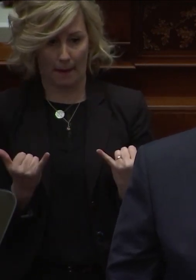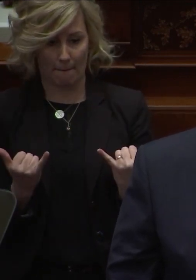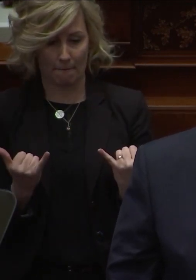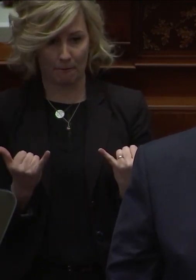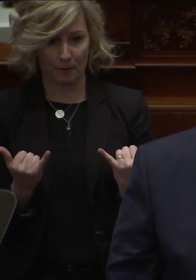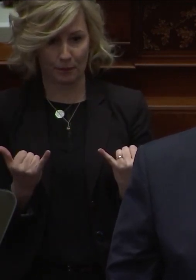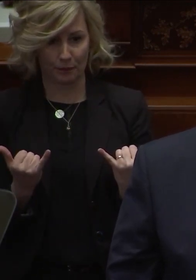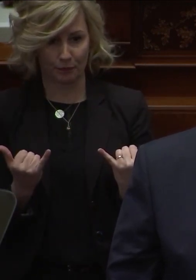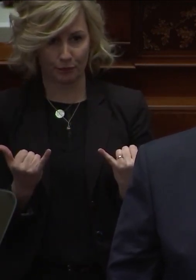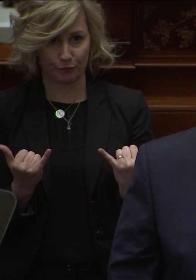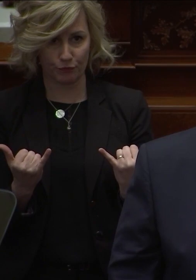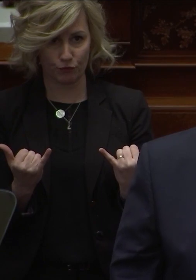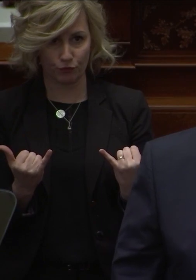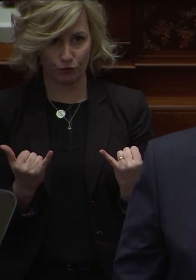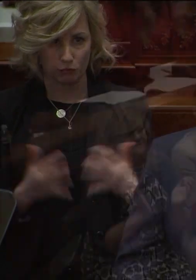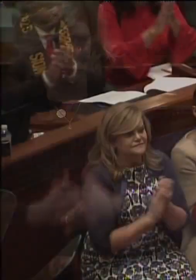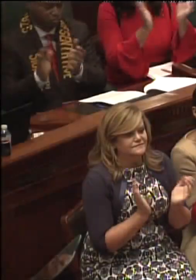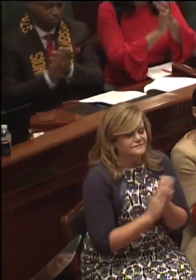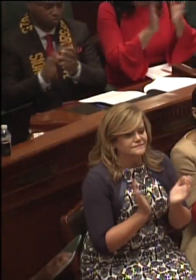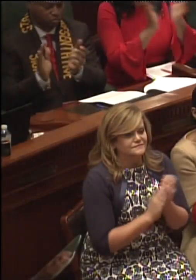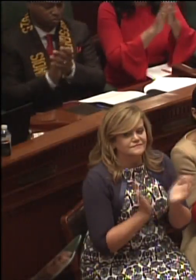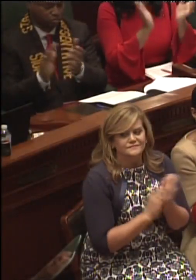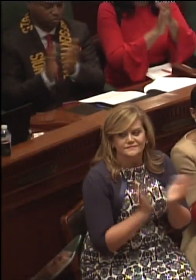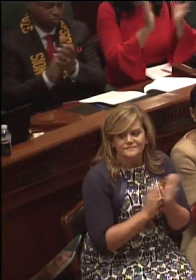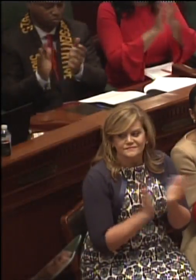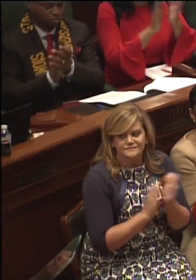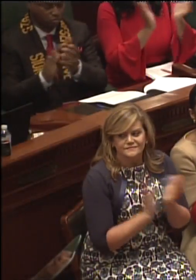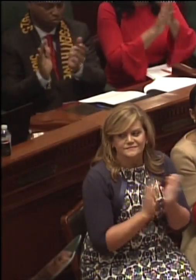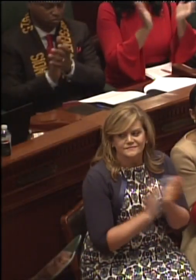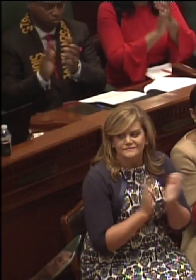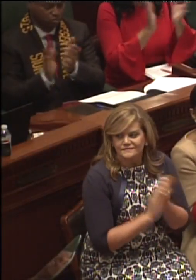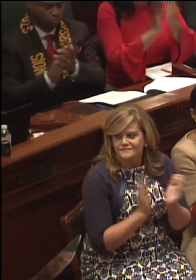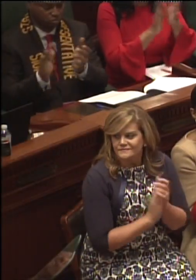BATTLE.